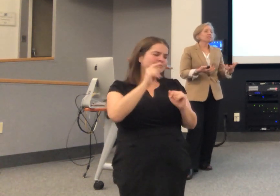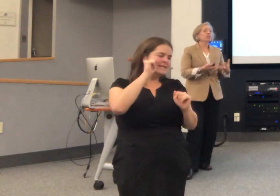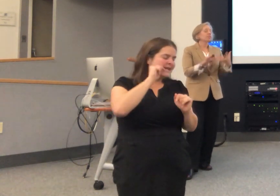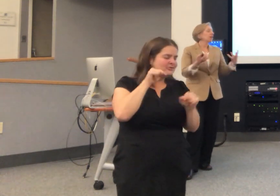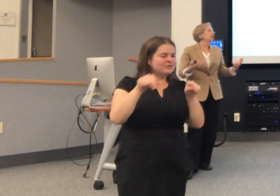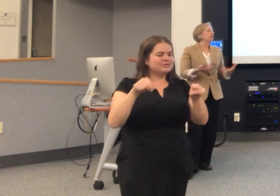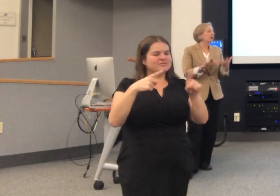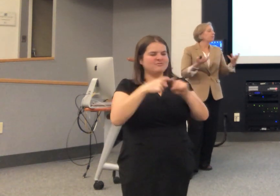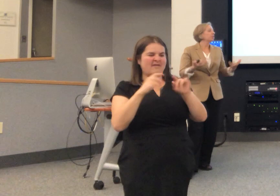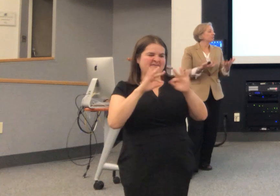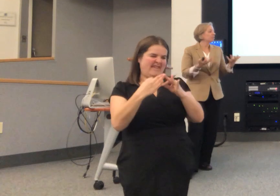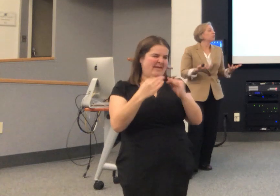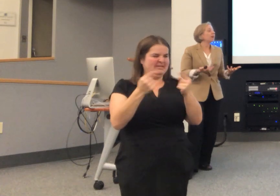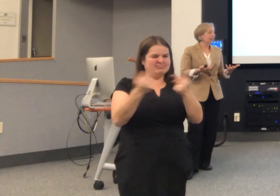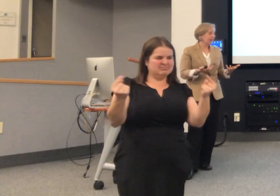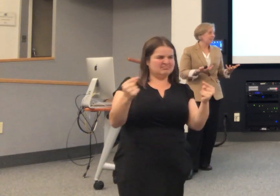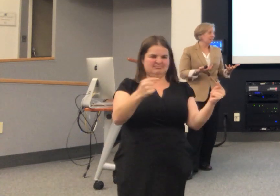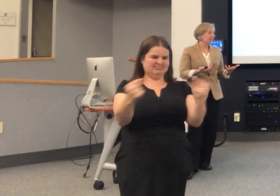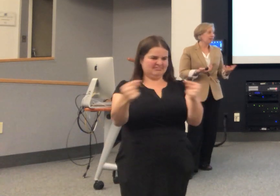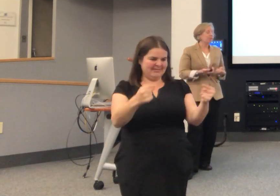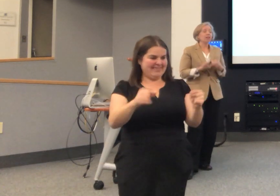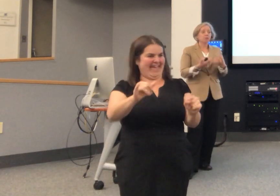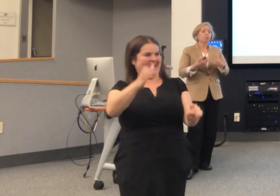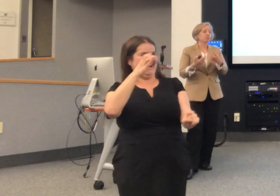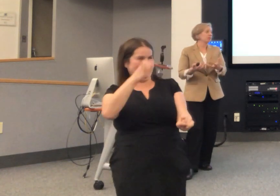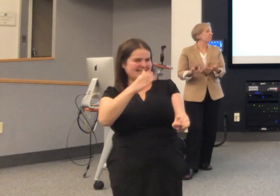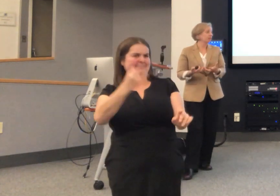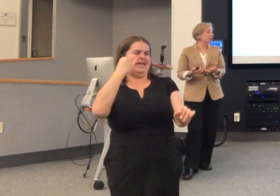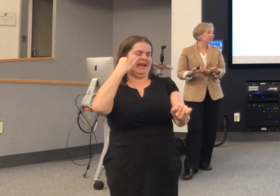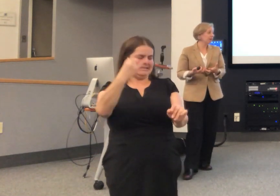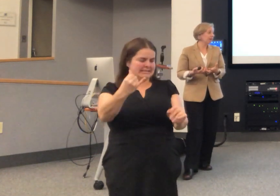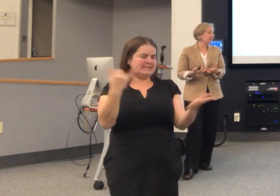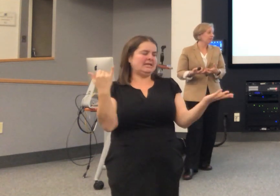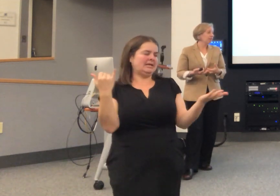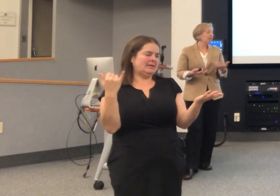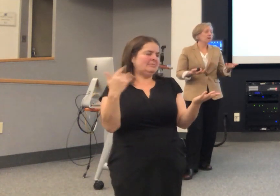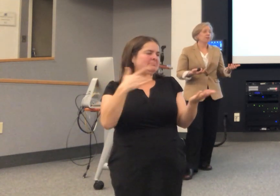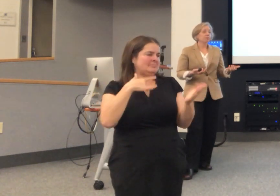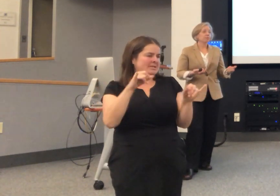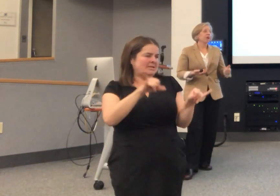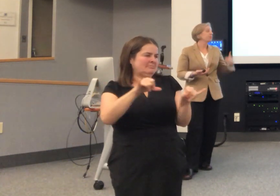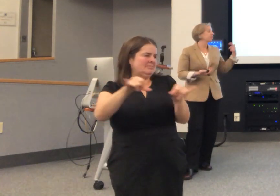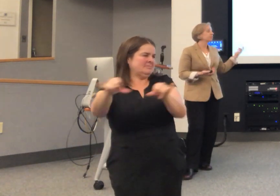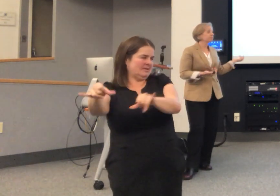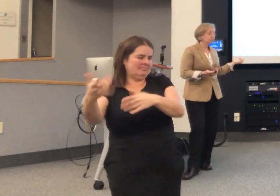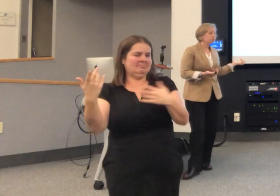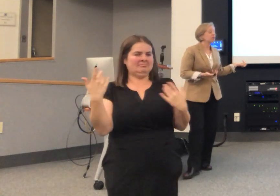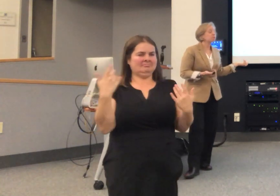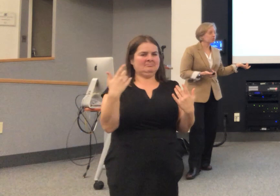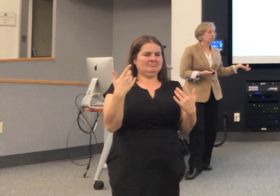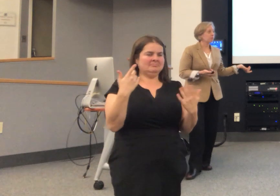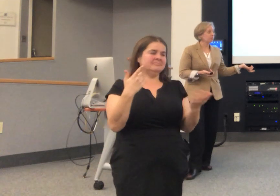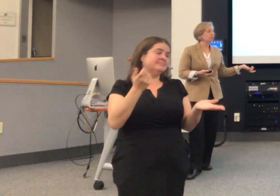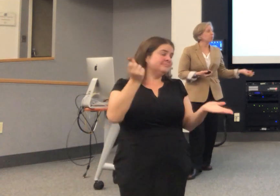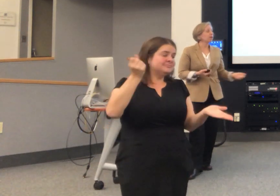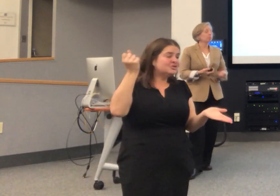that's a common dramatic idea. If I come up with some variant of that, I mean, Shakespeare in the public domain,